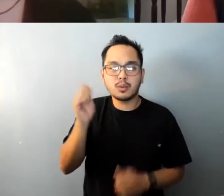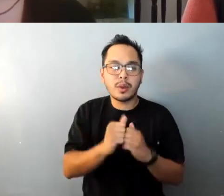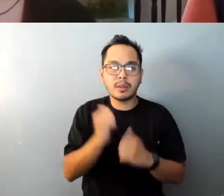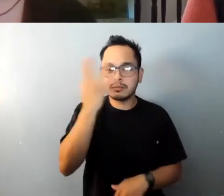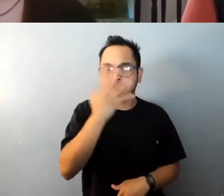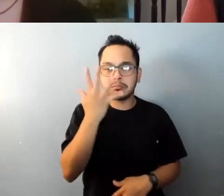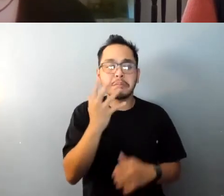For example.